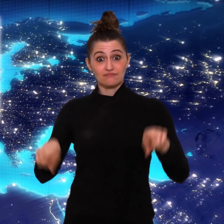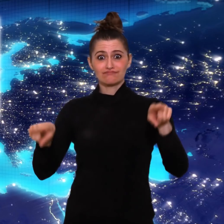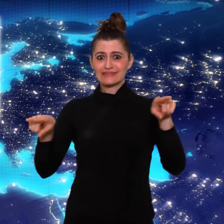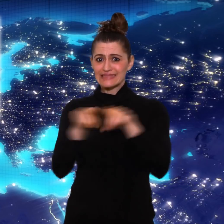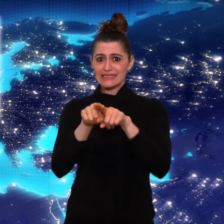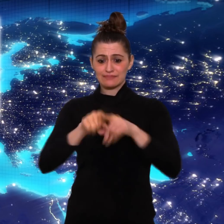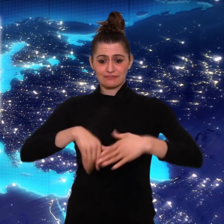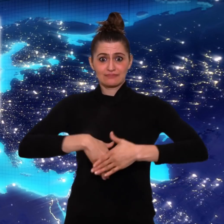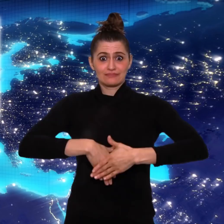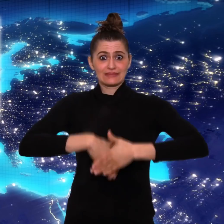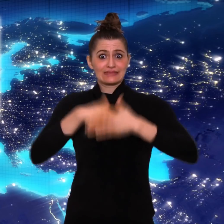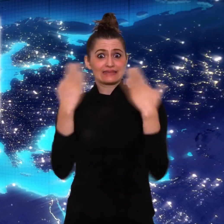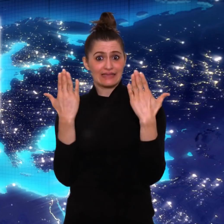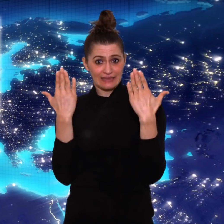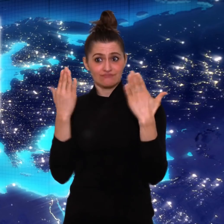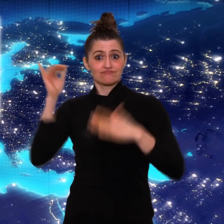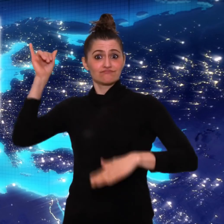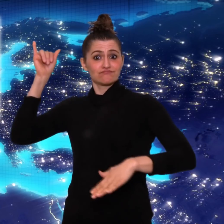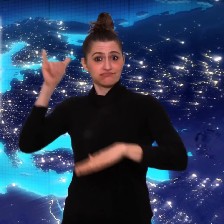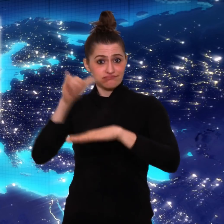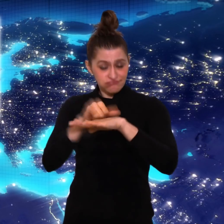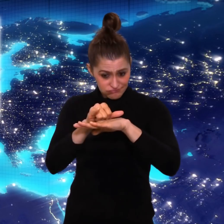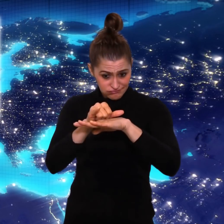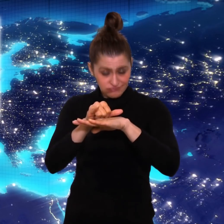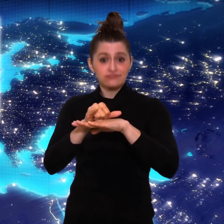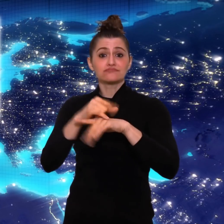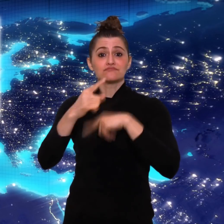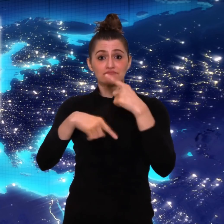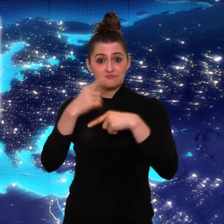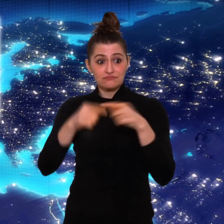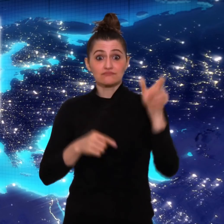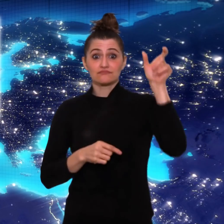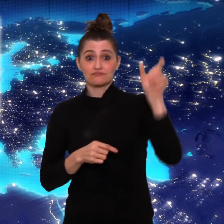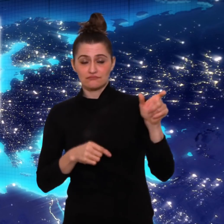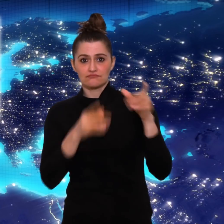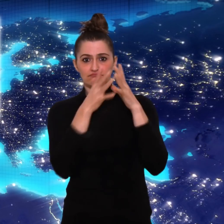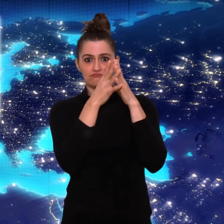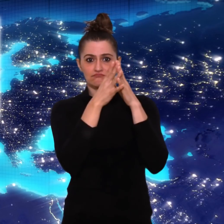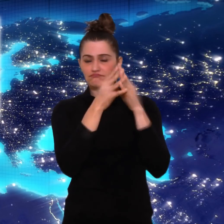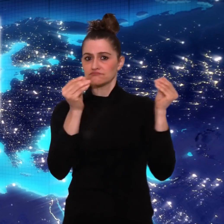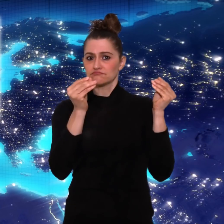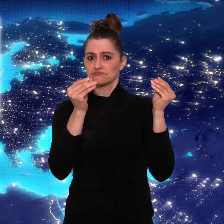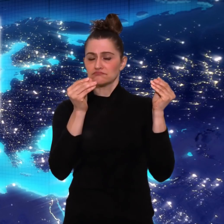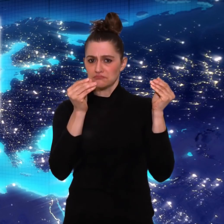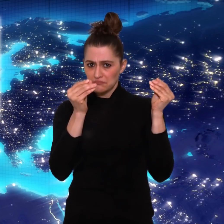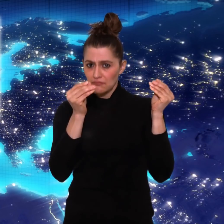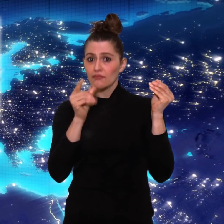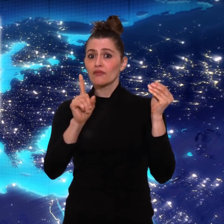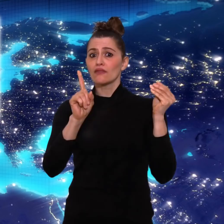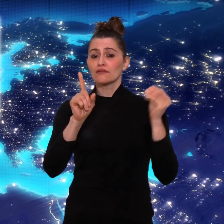dressed in Khashoggi’s clothes was